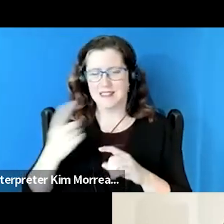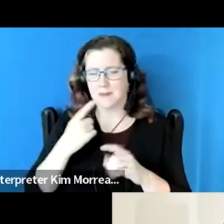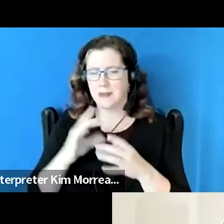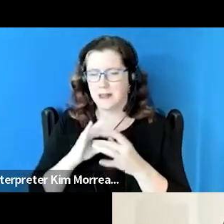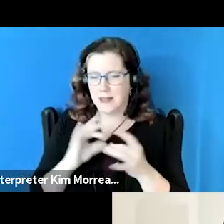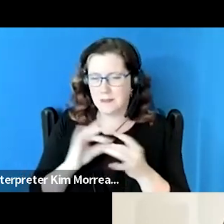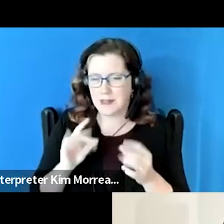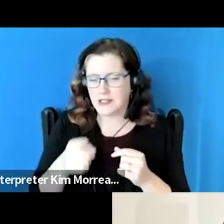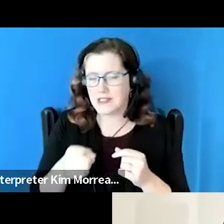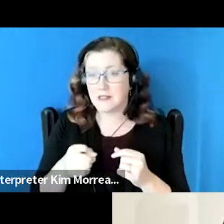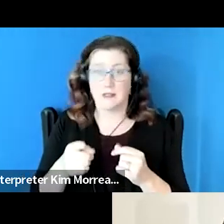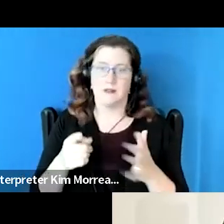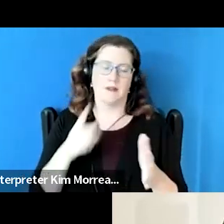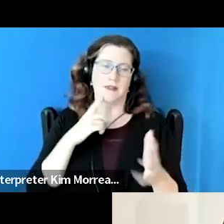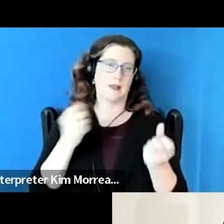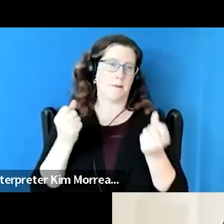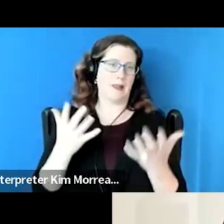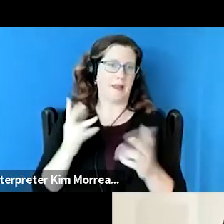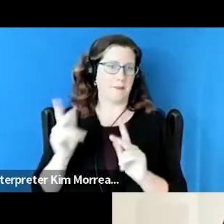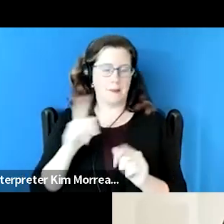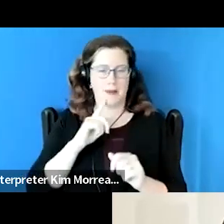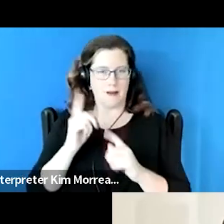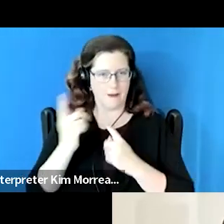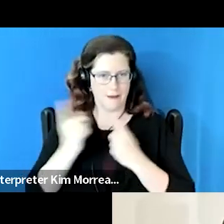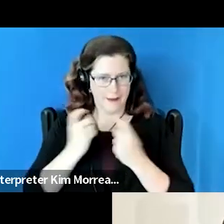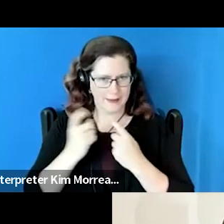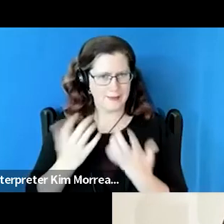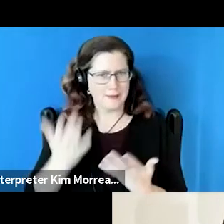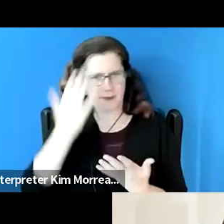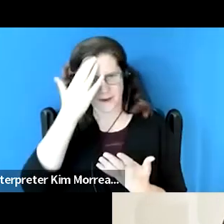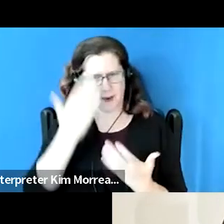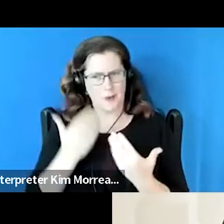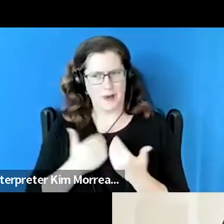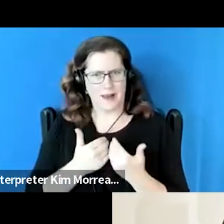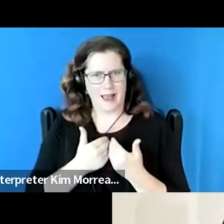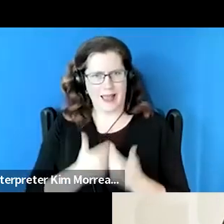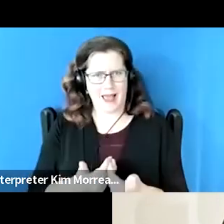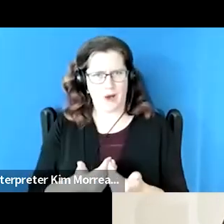there's actually many people who are asking to know just how do you take a pause for yourself?